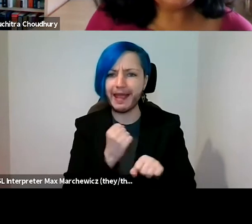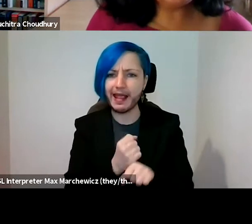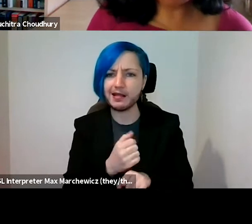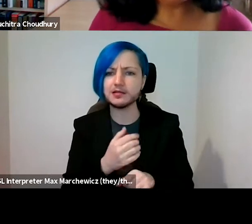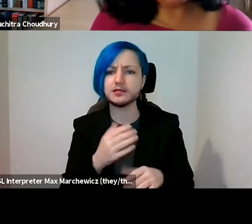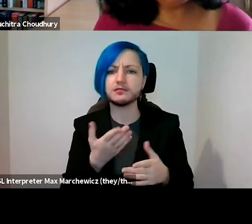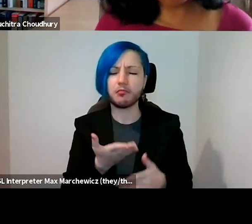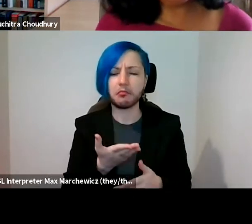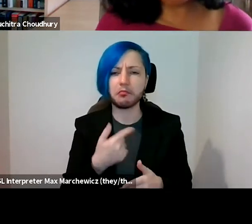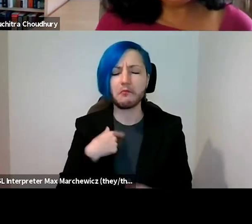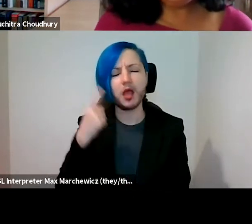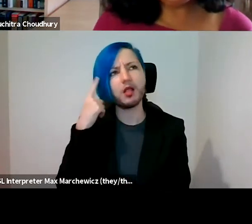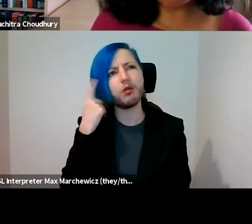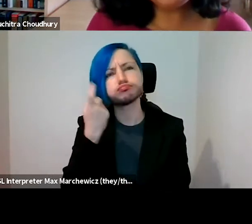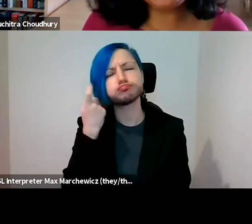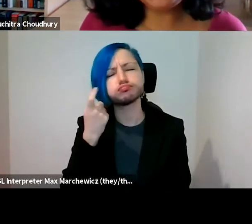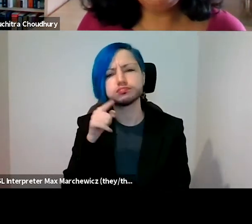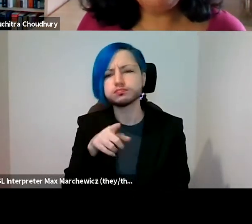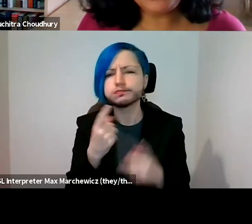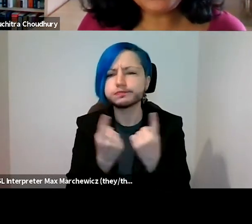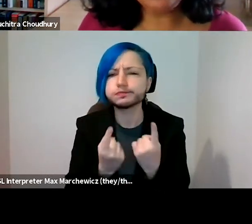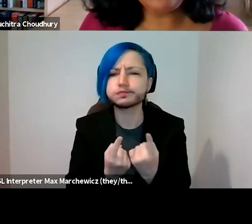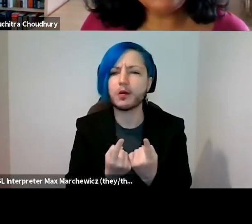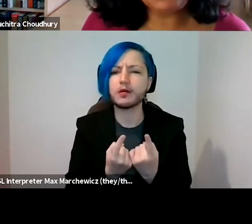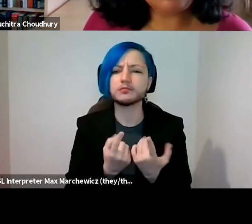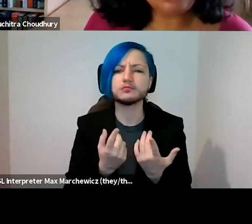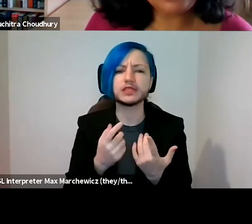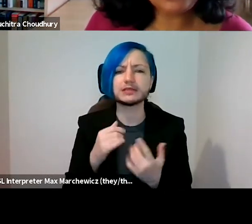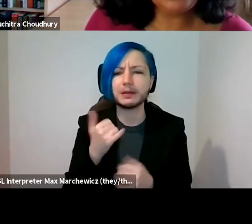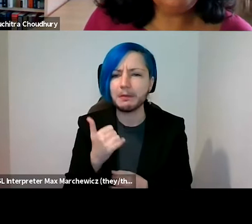I came to think about how these objects might once have had